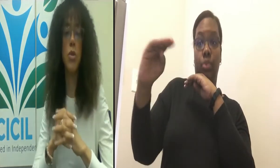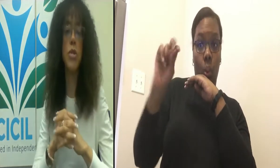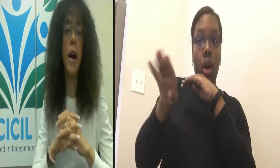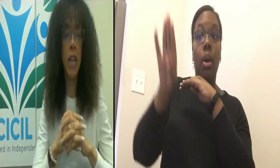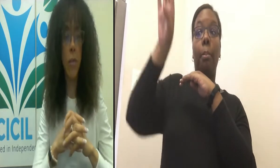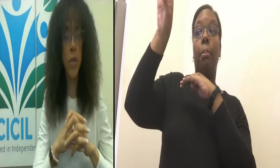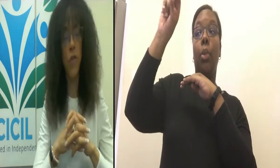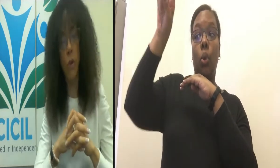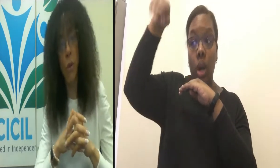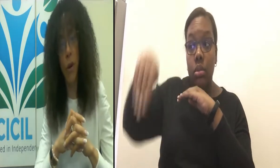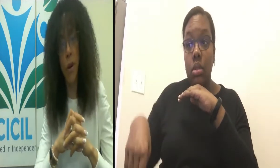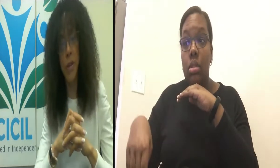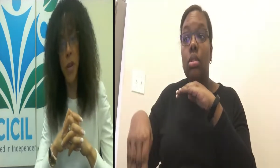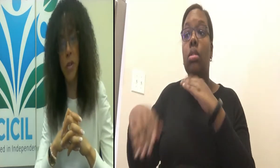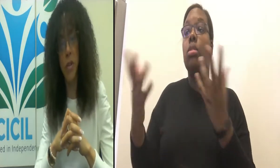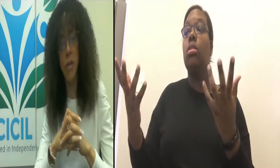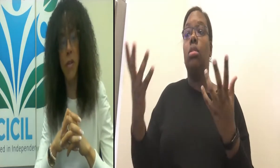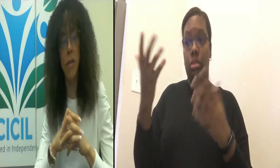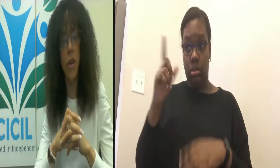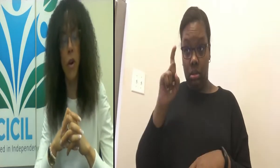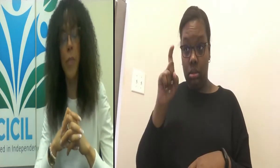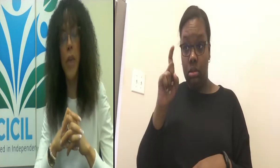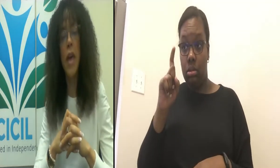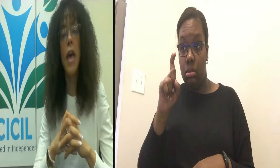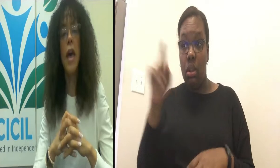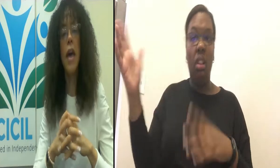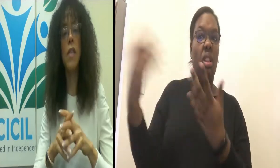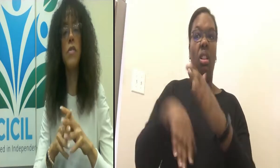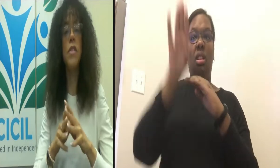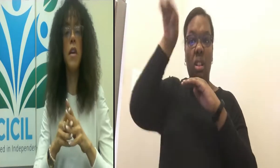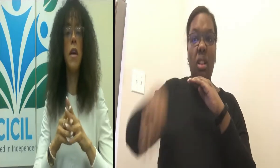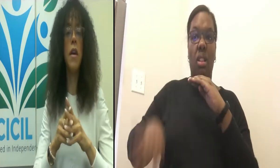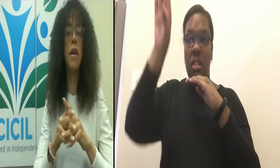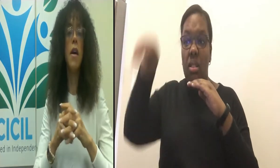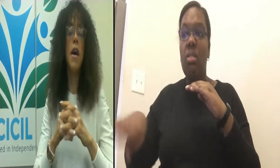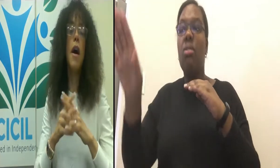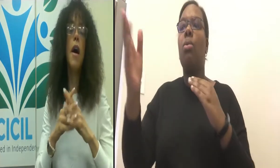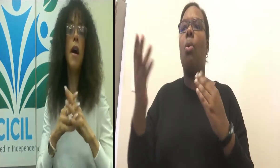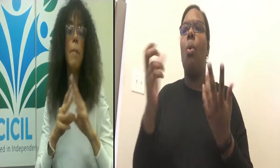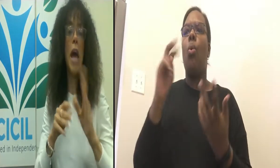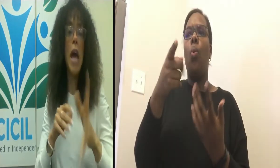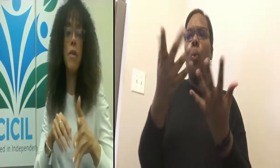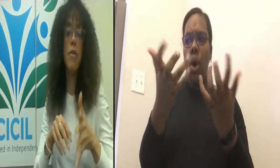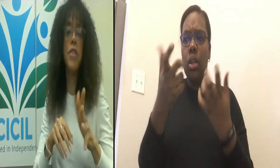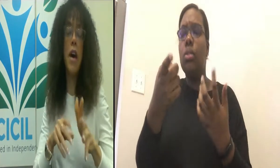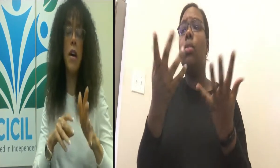know how to read and discuss the financial documents for an organization.